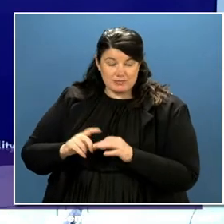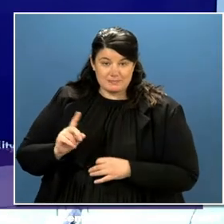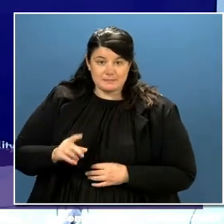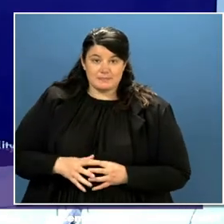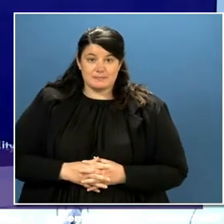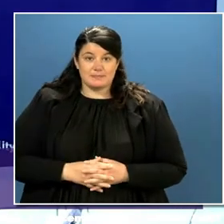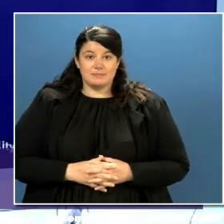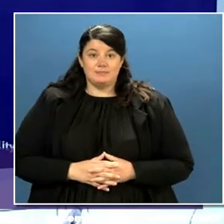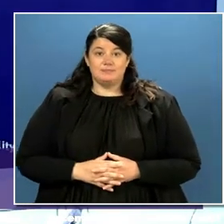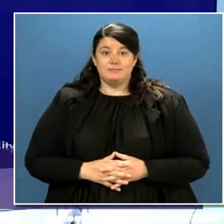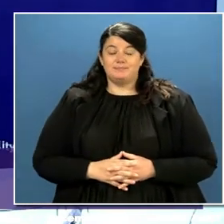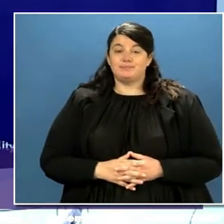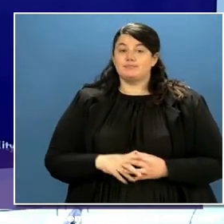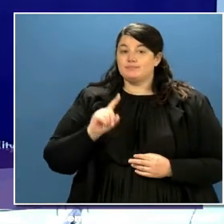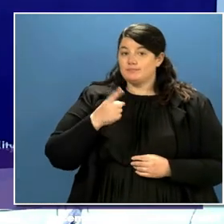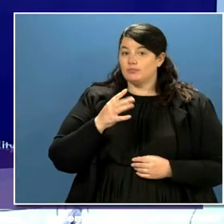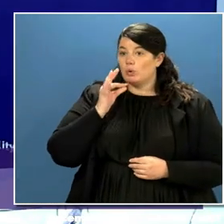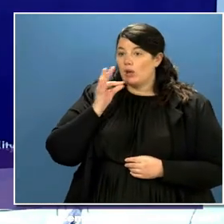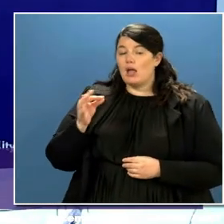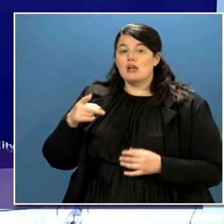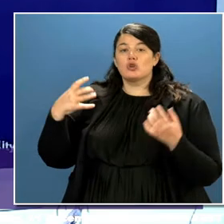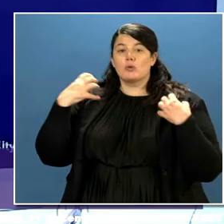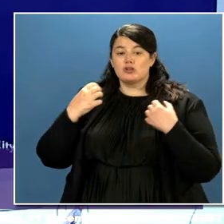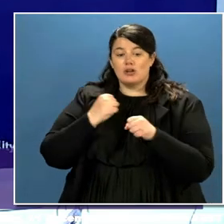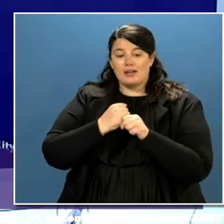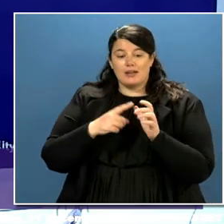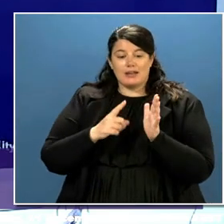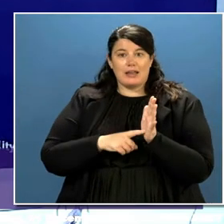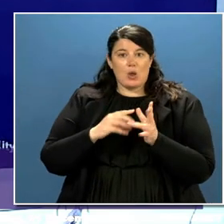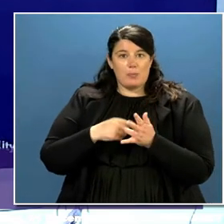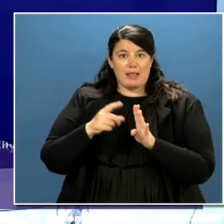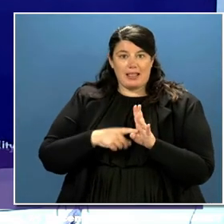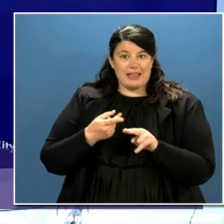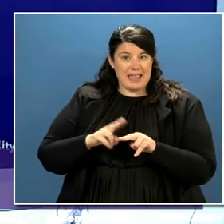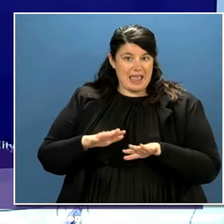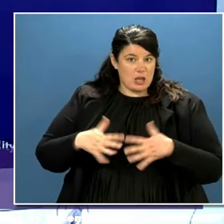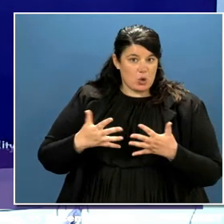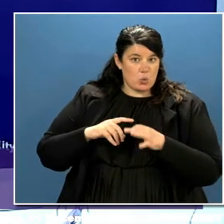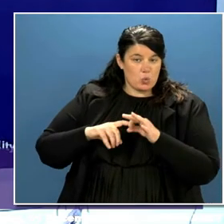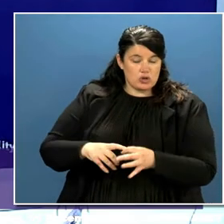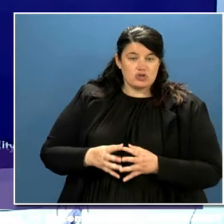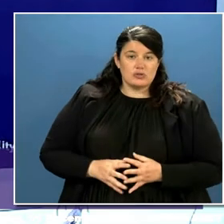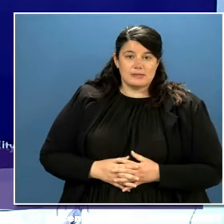I will ask Commissioner Galbally whether she has any questions to ask. Thank you for your presentation.